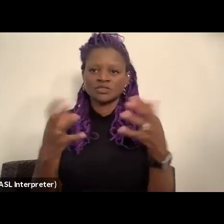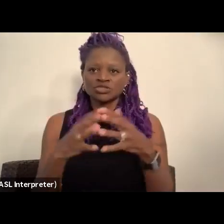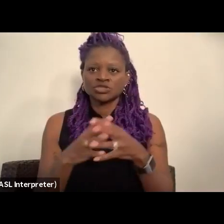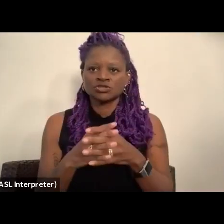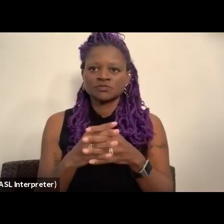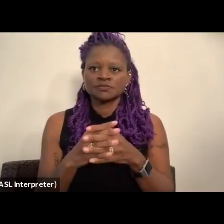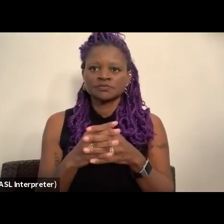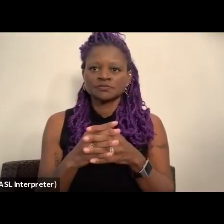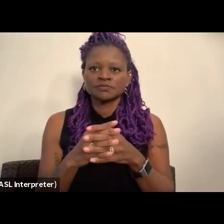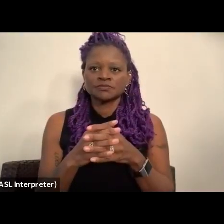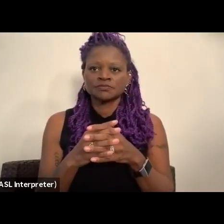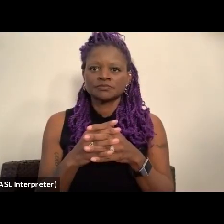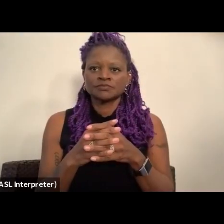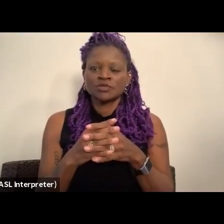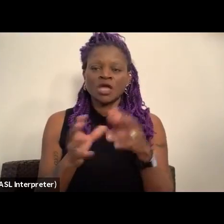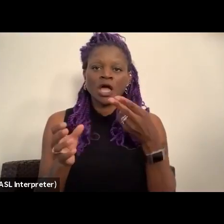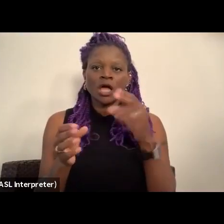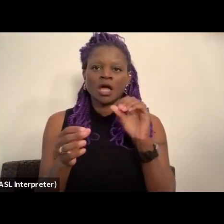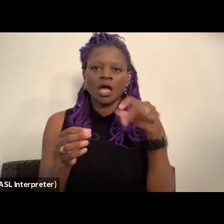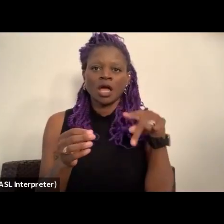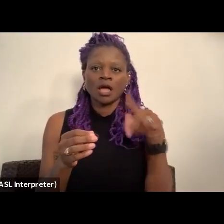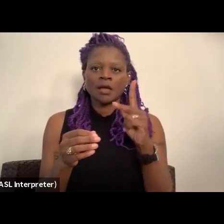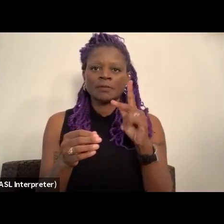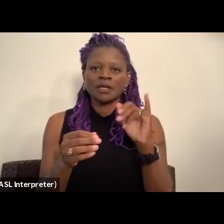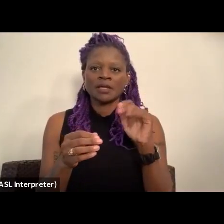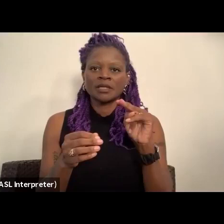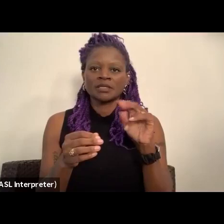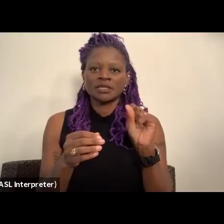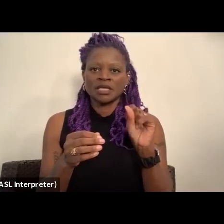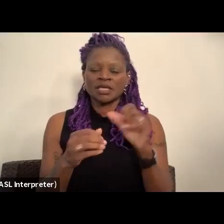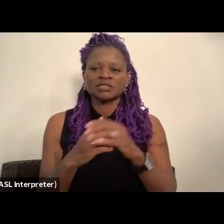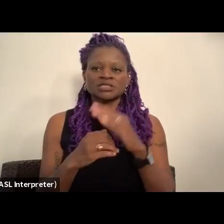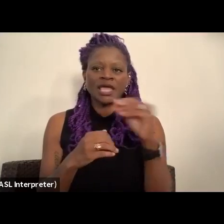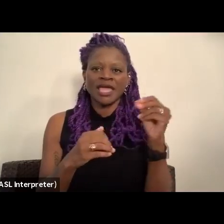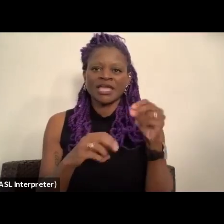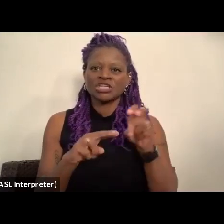Hopkins, supervisor for Sonoma Fifth District and chair of the Board of Supervisors.